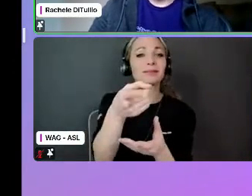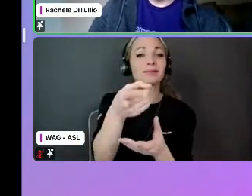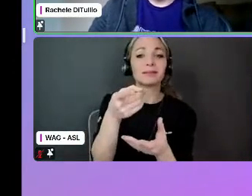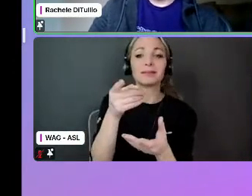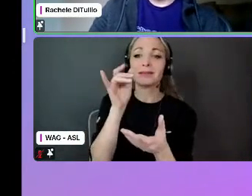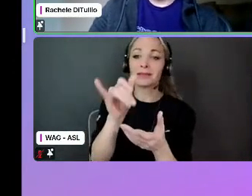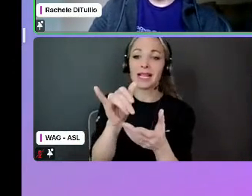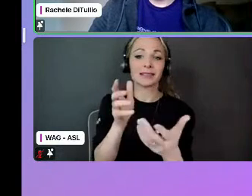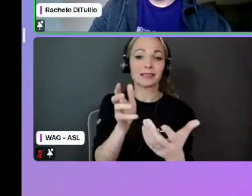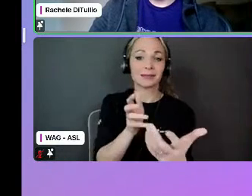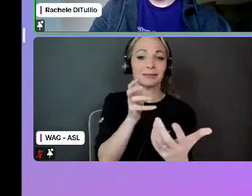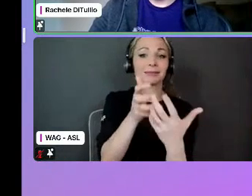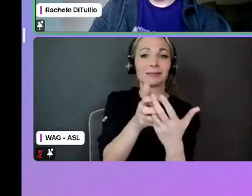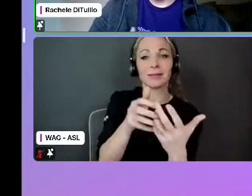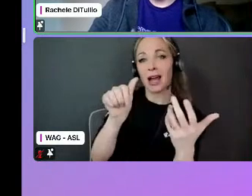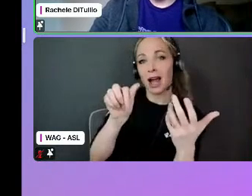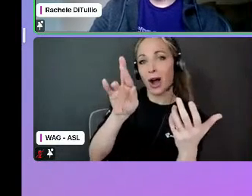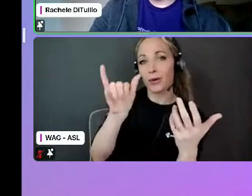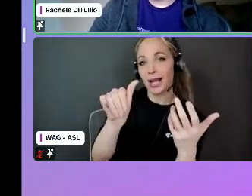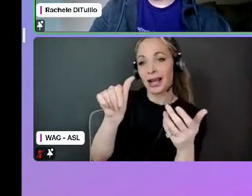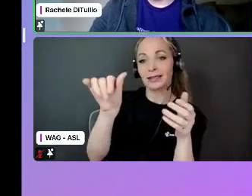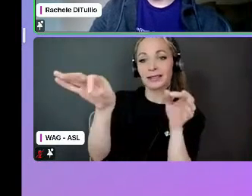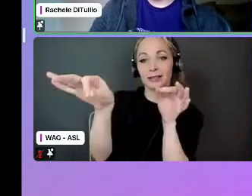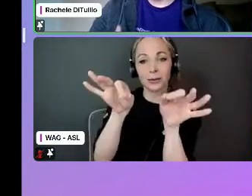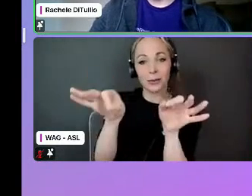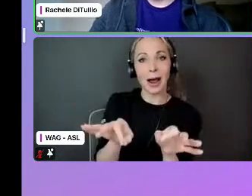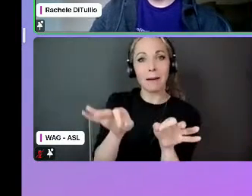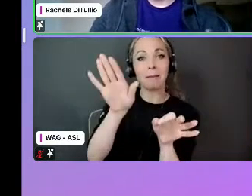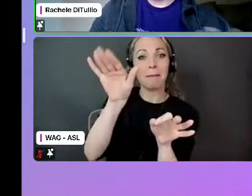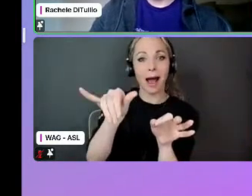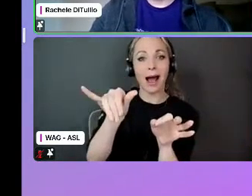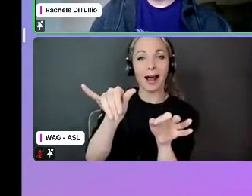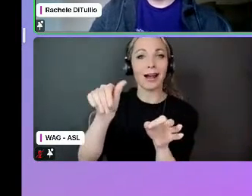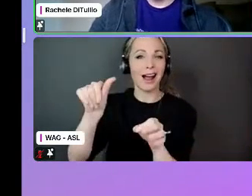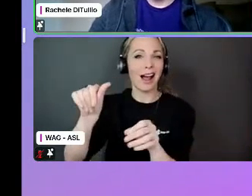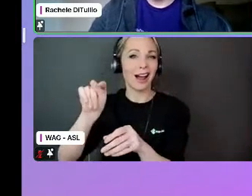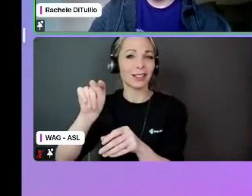then we have our input that has the Rio described by